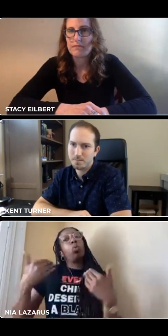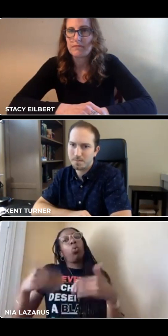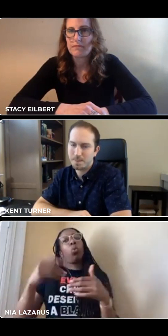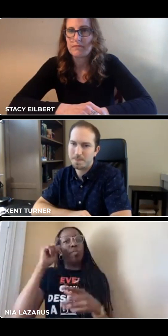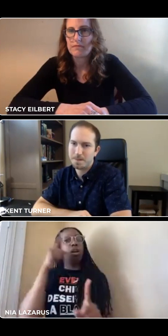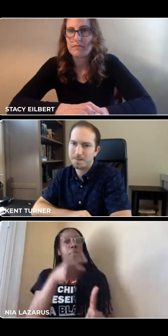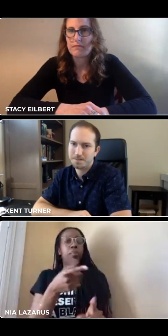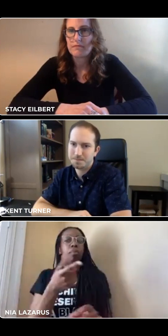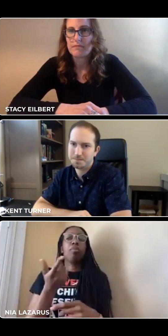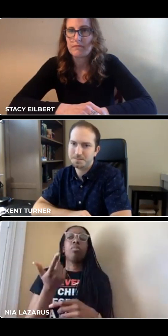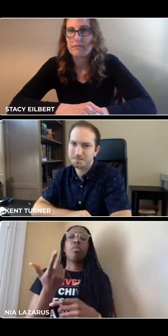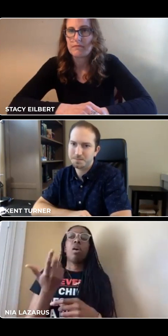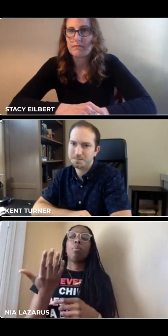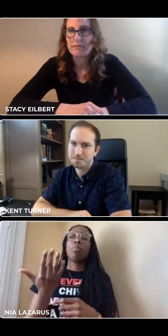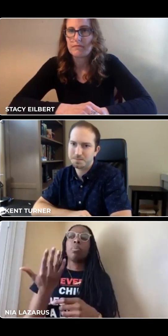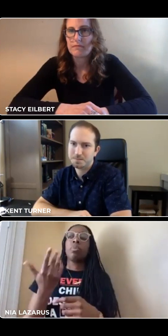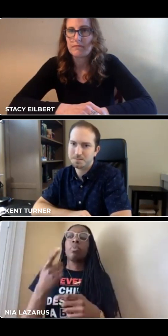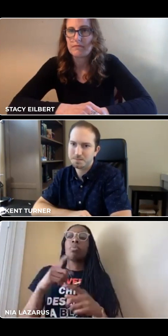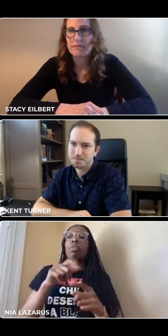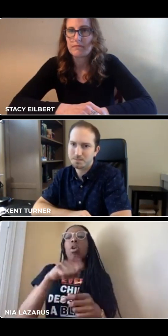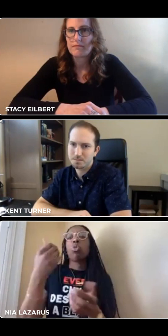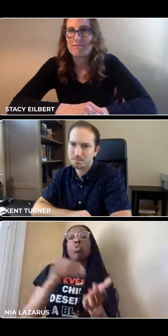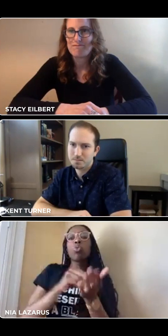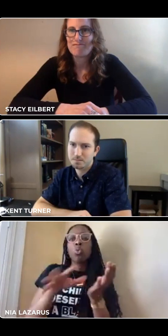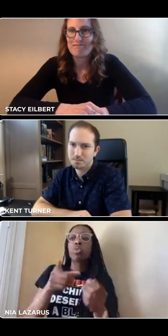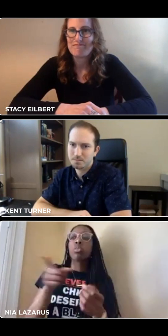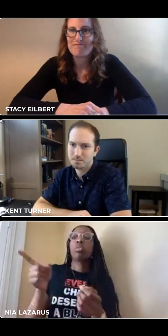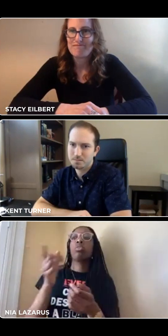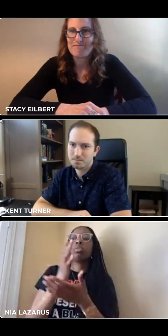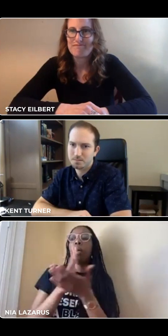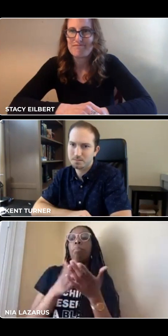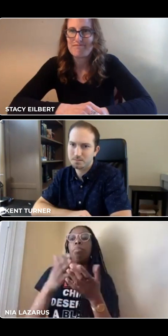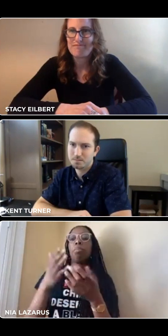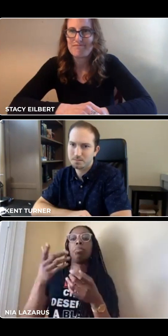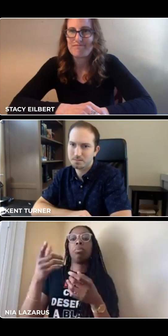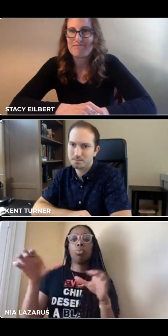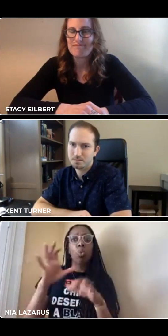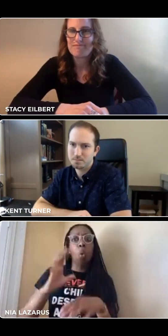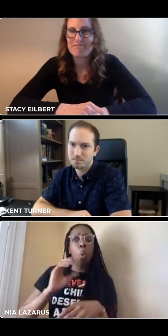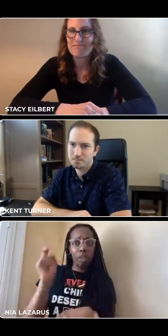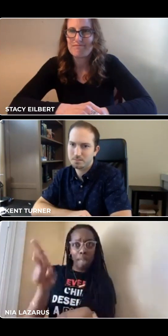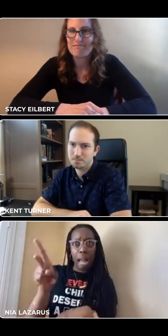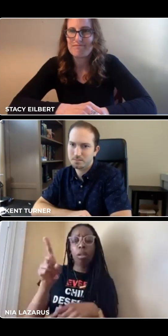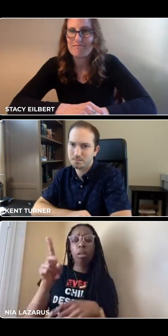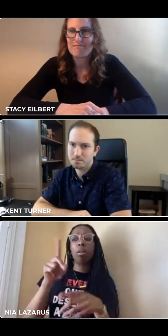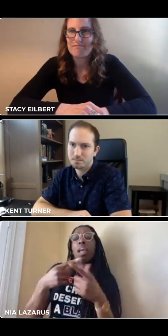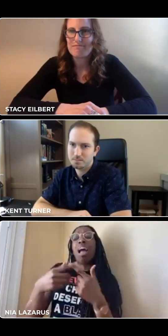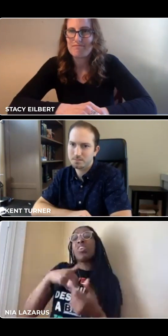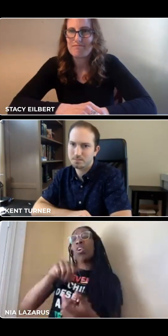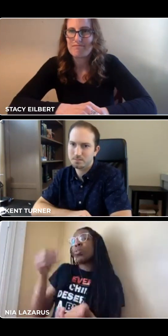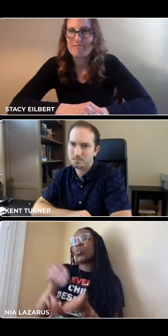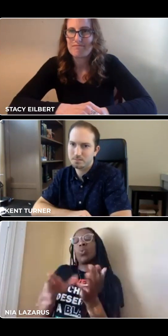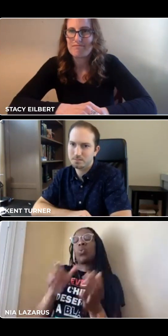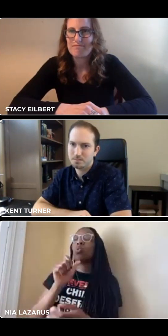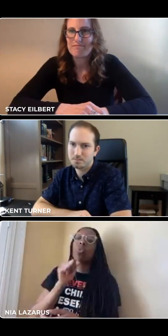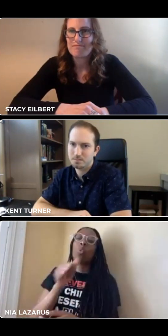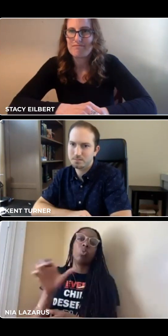environment. They appreciate the fact that they're being trusted to work at their own pace, and they feel very valued. So that's been a very nice motivator.